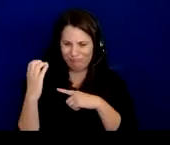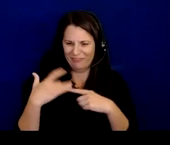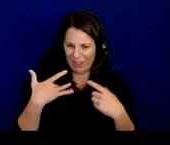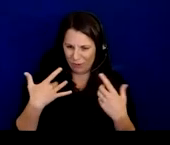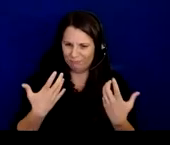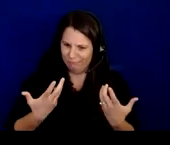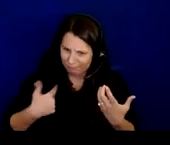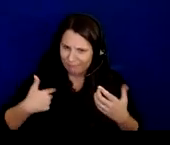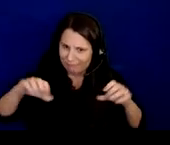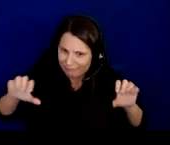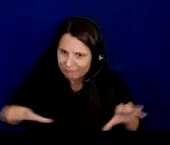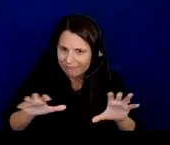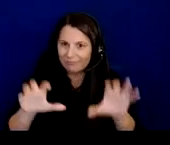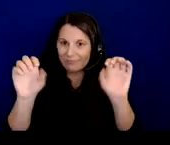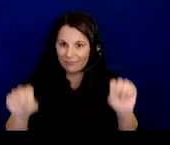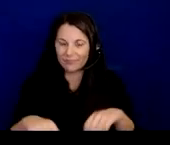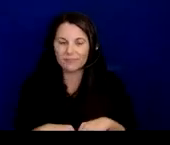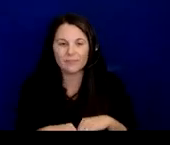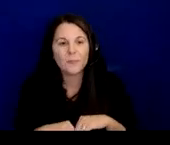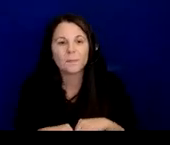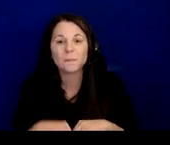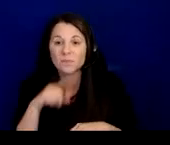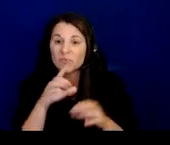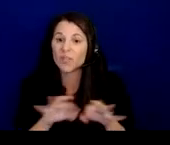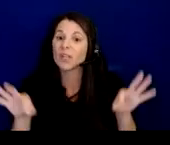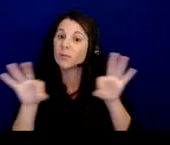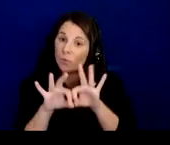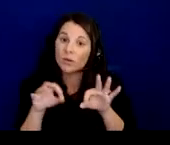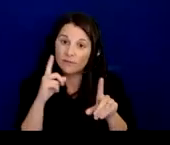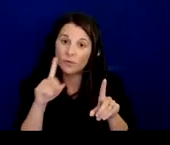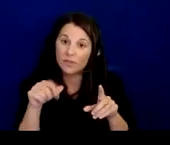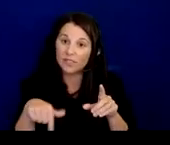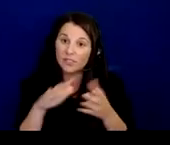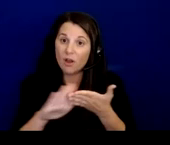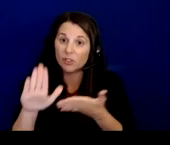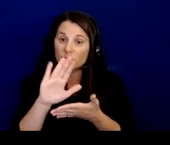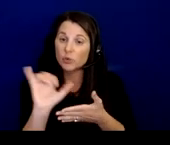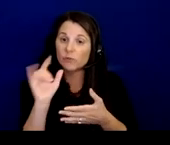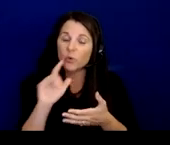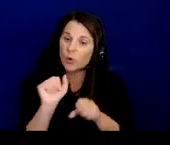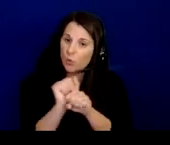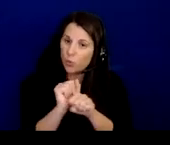And of course, which is very important to our colleges and workforce preparation. That's, you know,